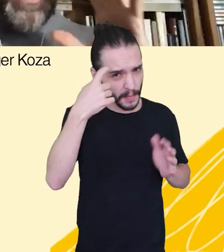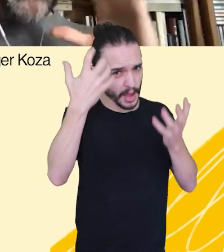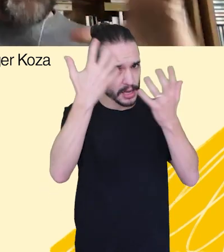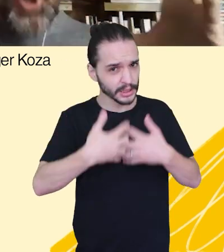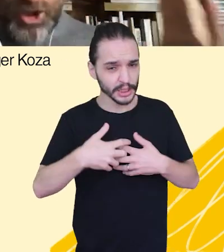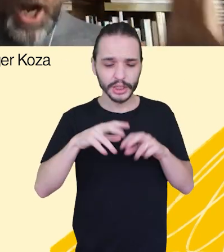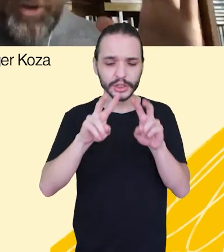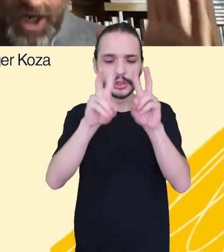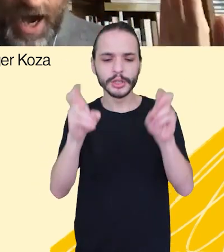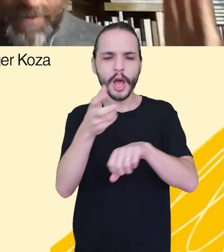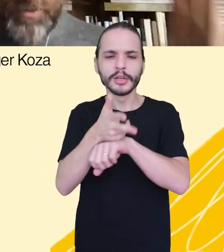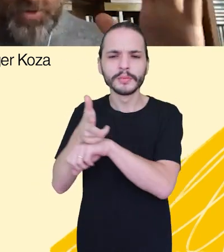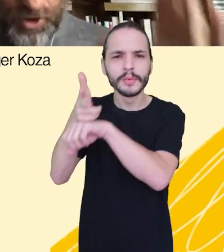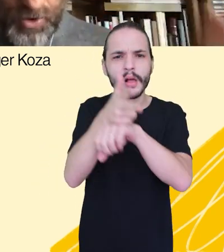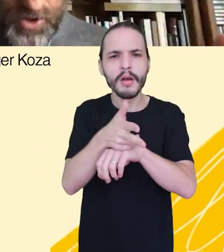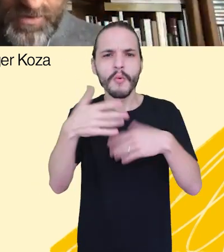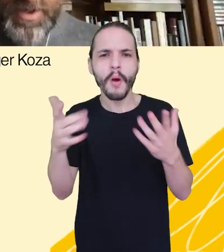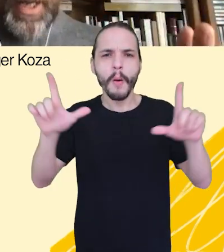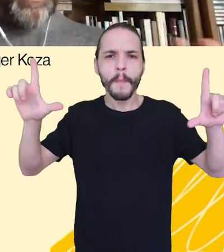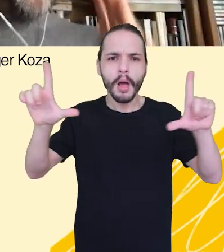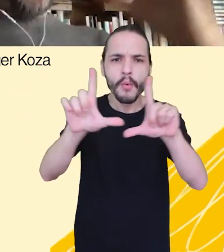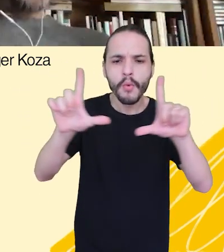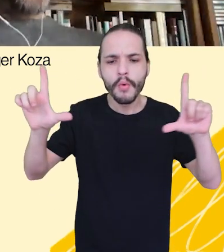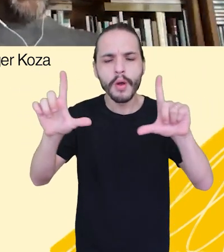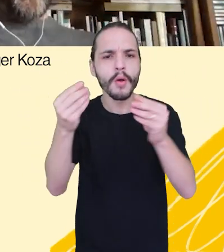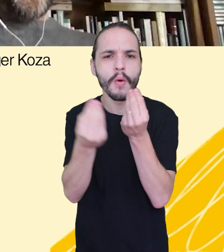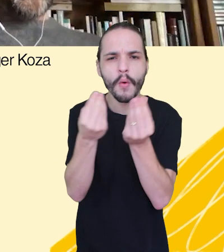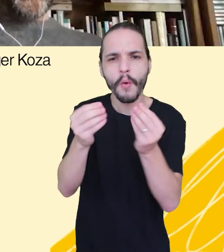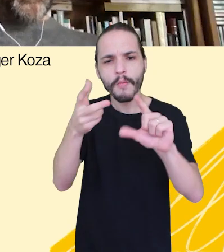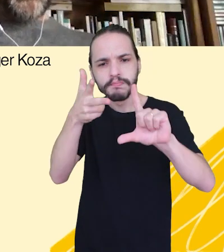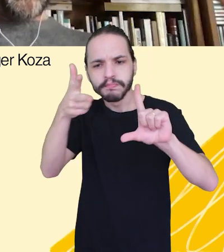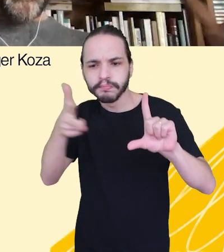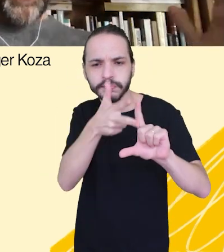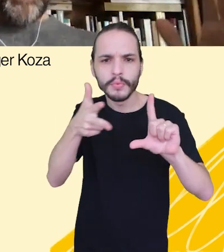what kind of shot you are about to use. Like an open shot...